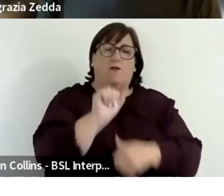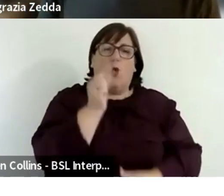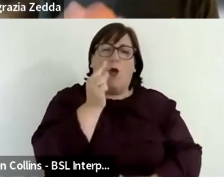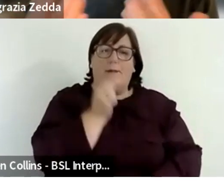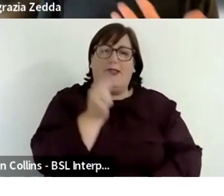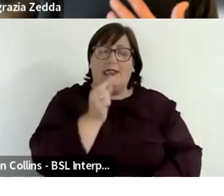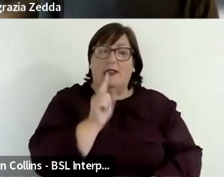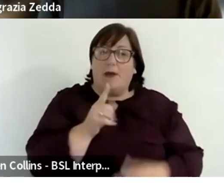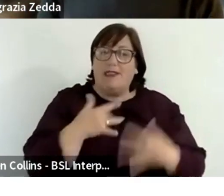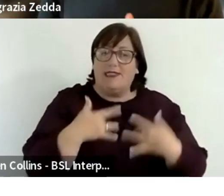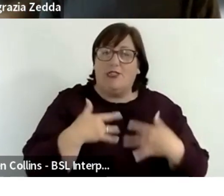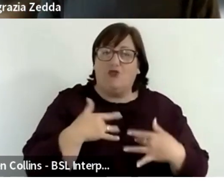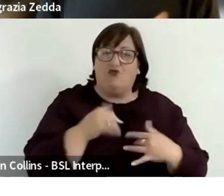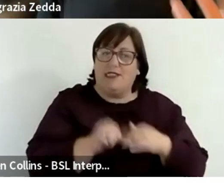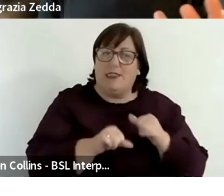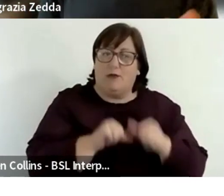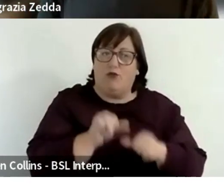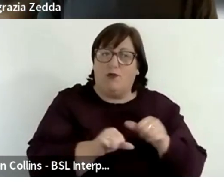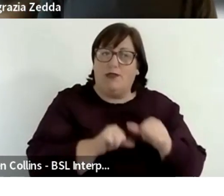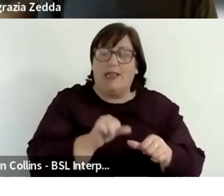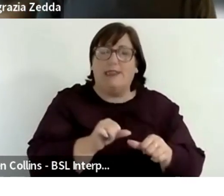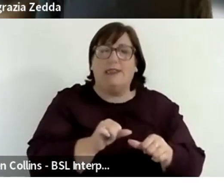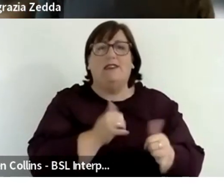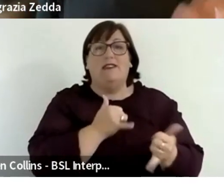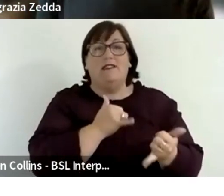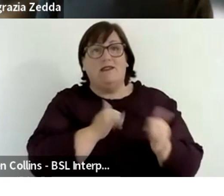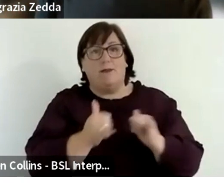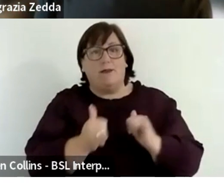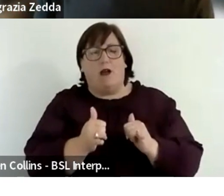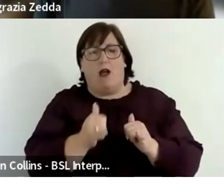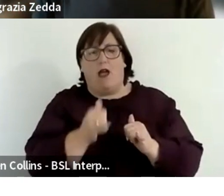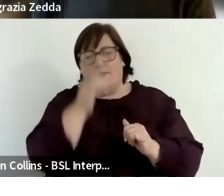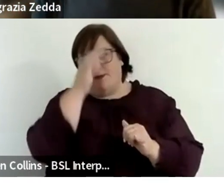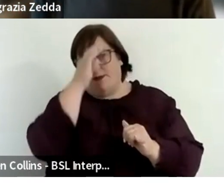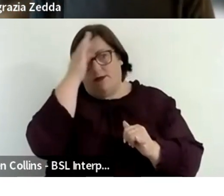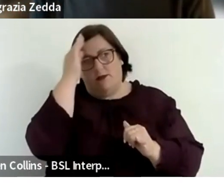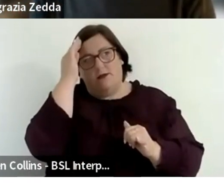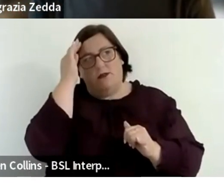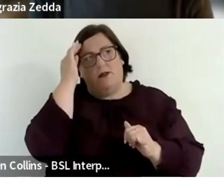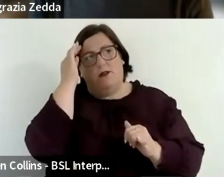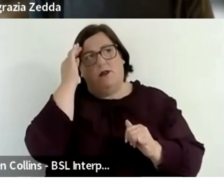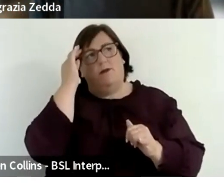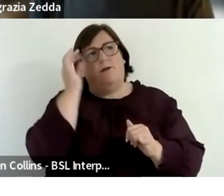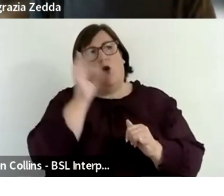because sometimes you ask questions about things you haven't thought about before.